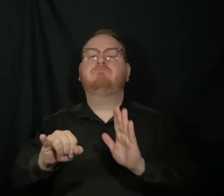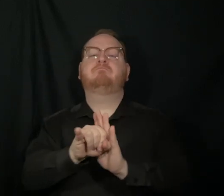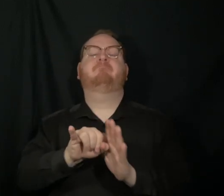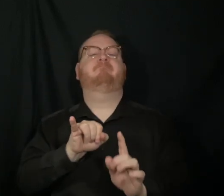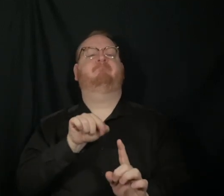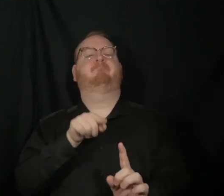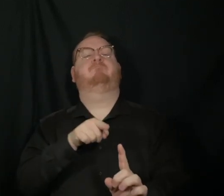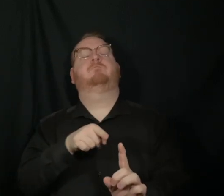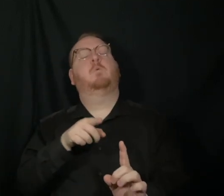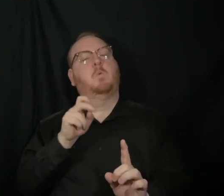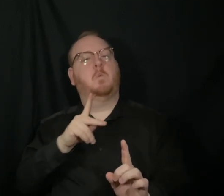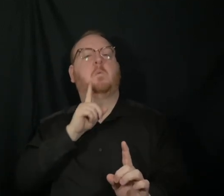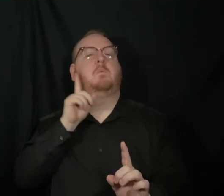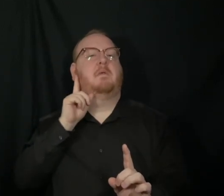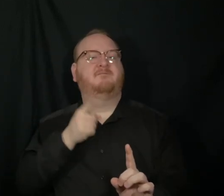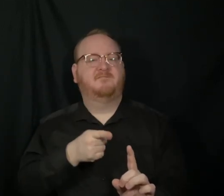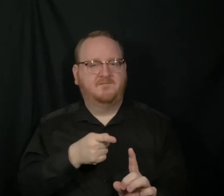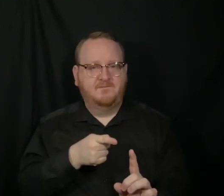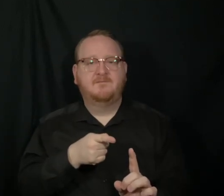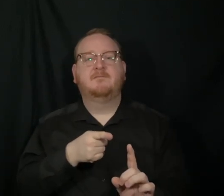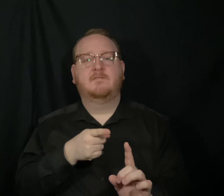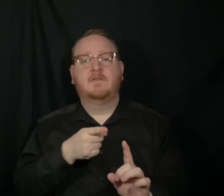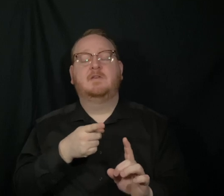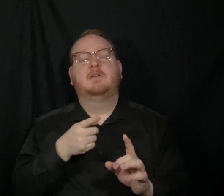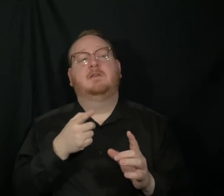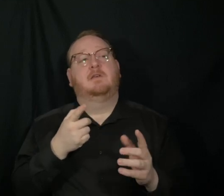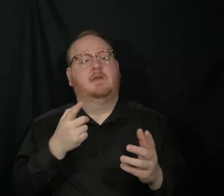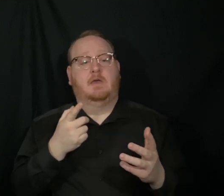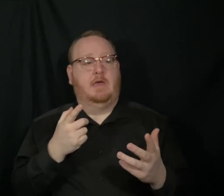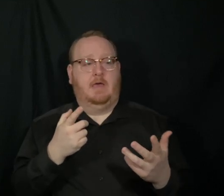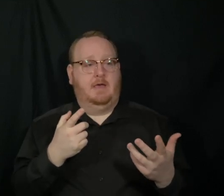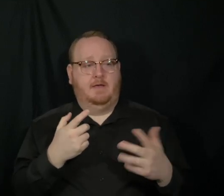deaf or hard of hearing children. And we don't know,